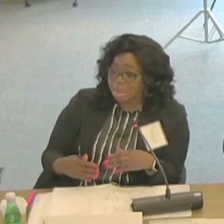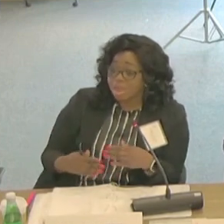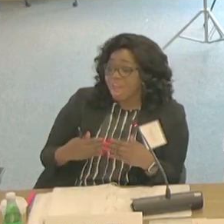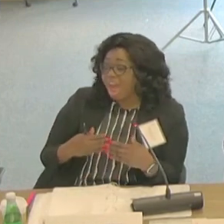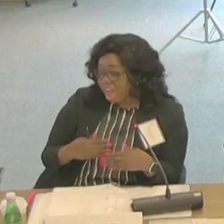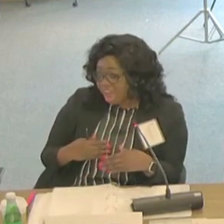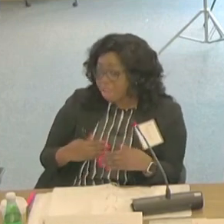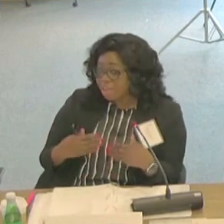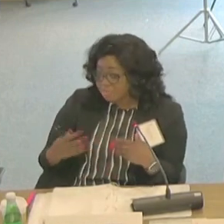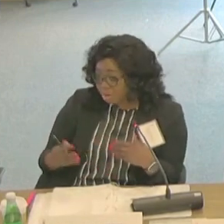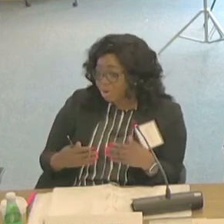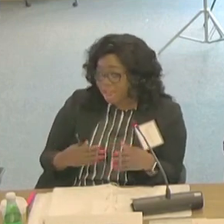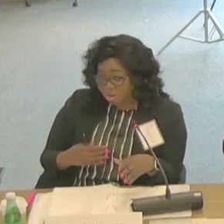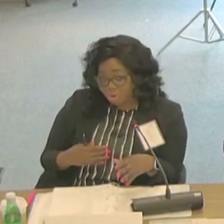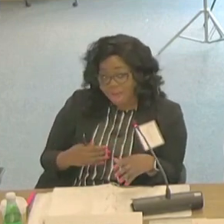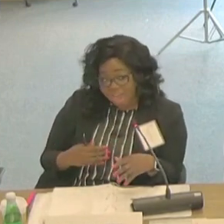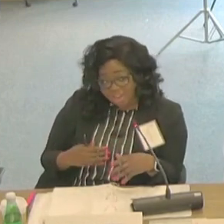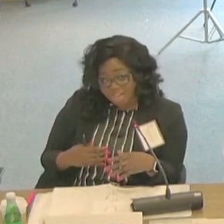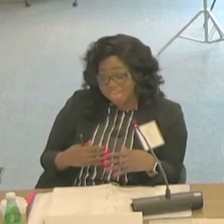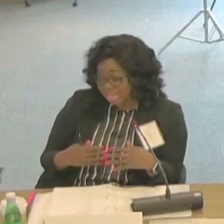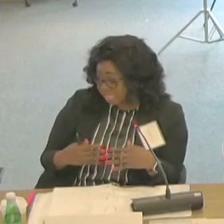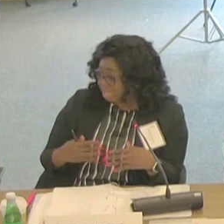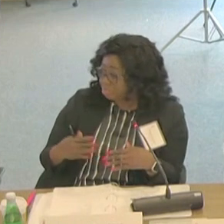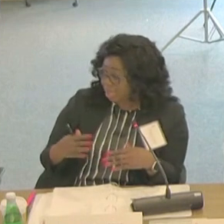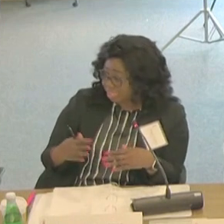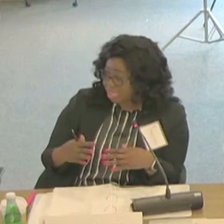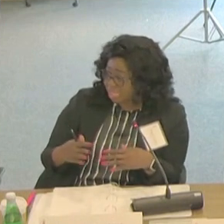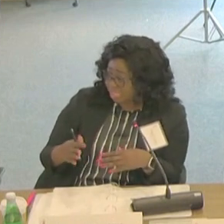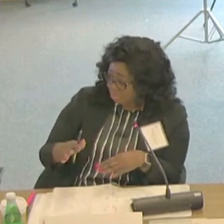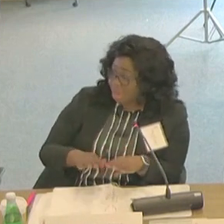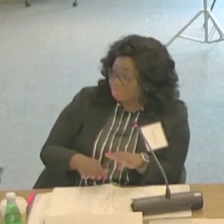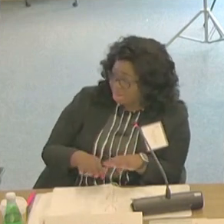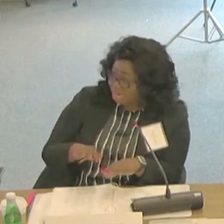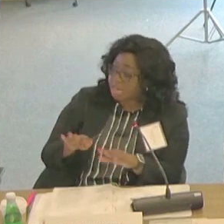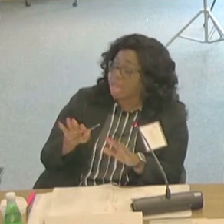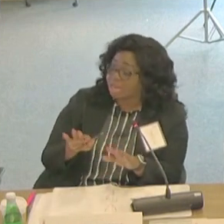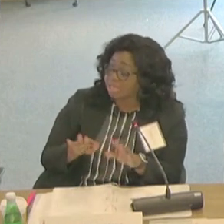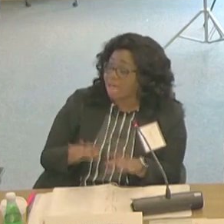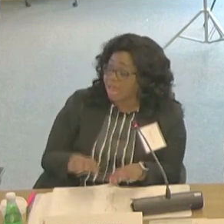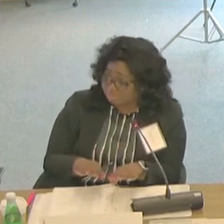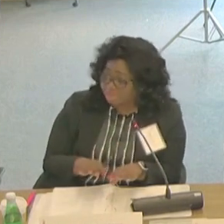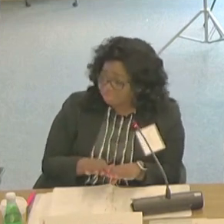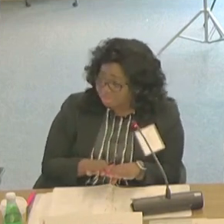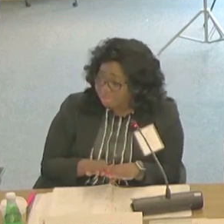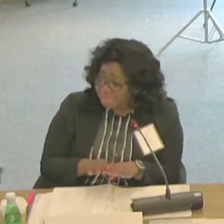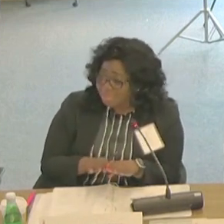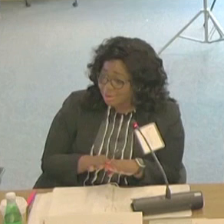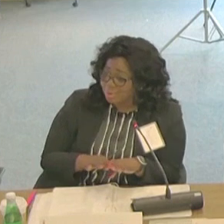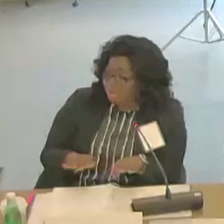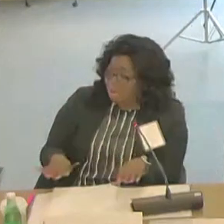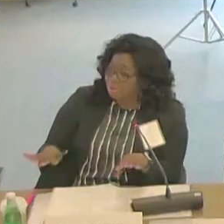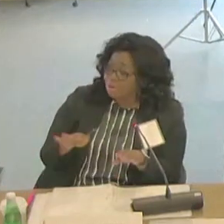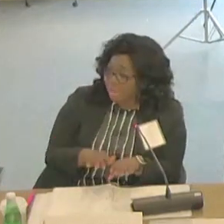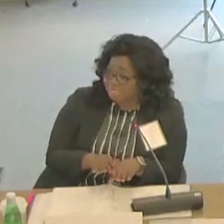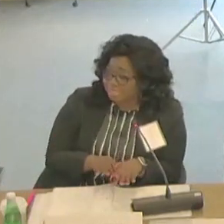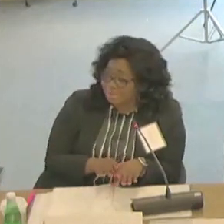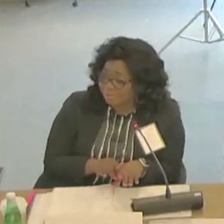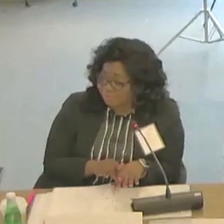I have been around a while and I suspected this might be in alignment that would help create some